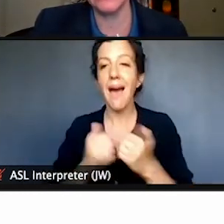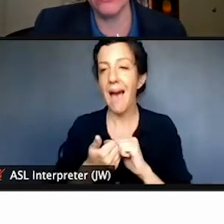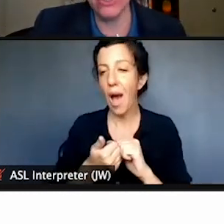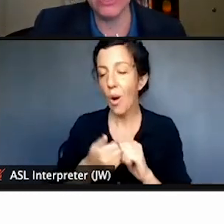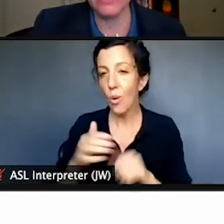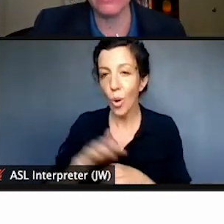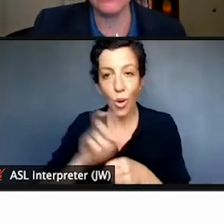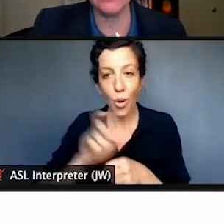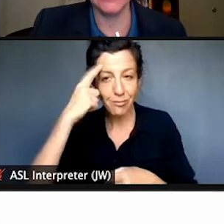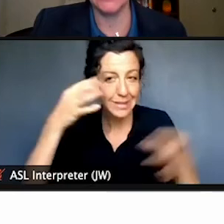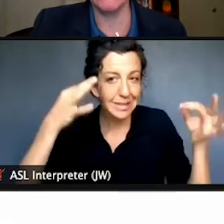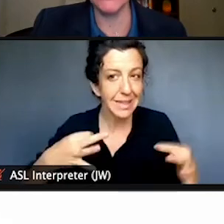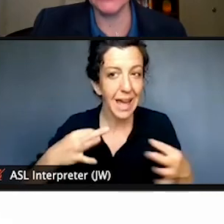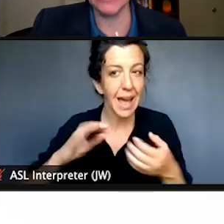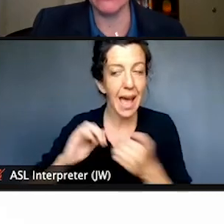and nurses, and Bernie Sanders.